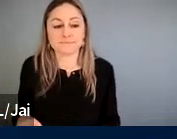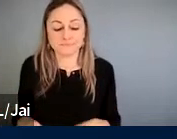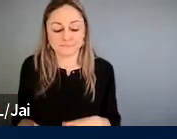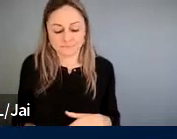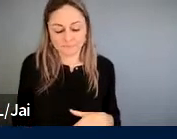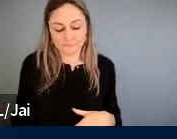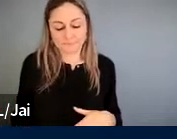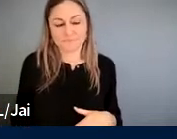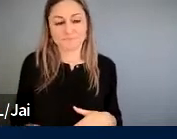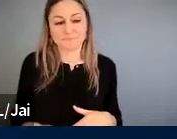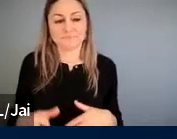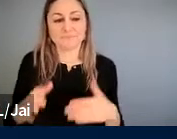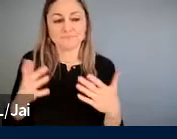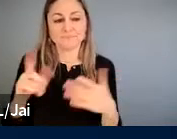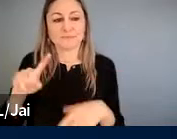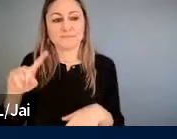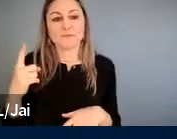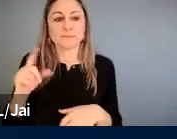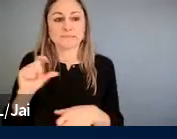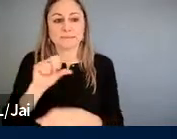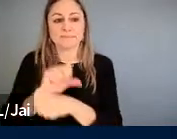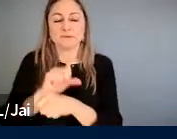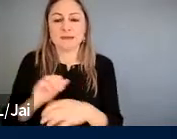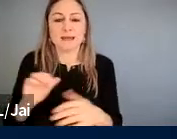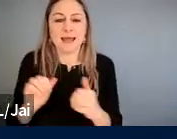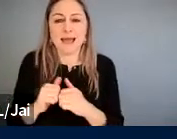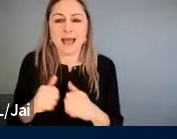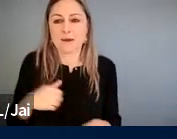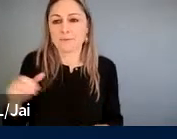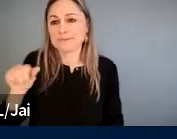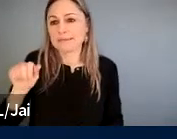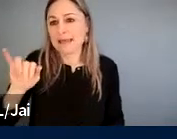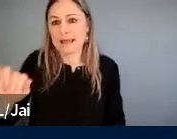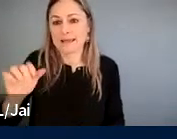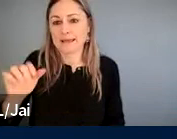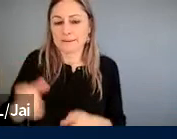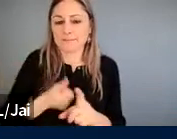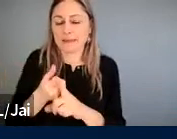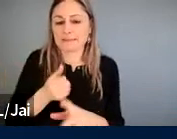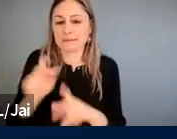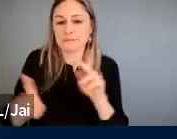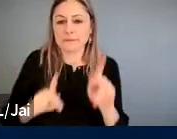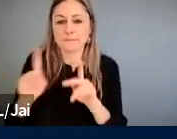First in employment, how is AI impacting people with disabilities in the employment space? We